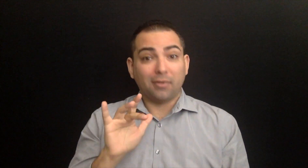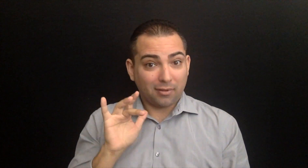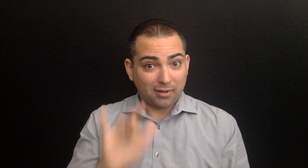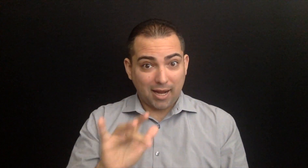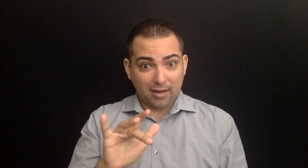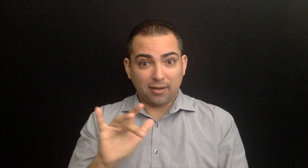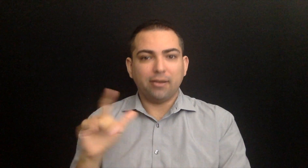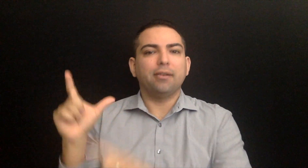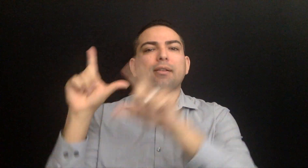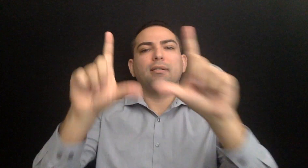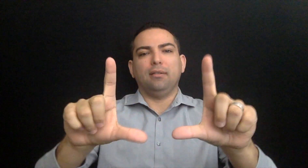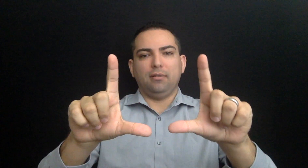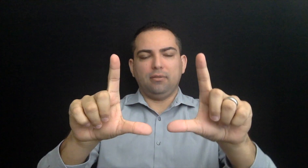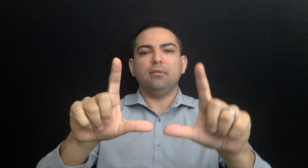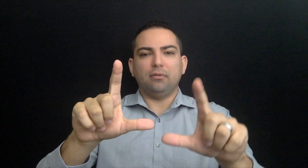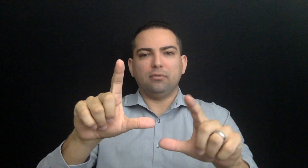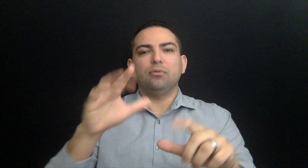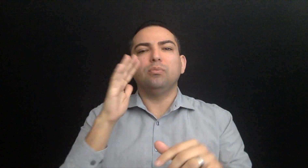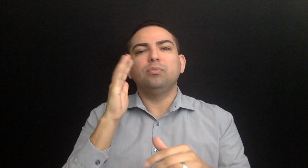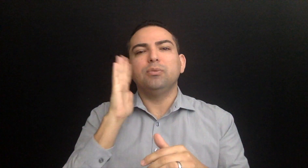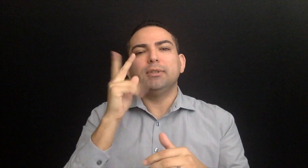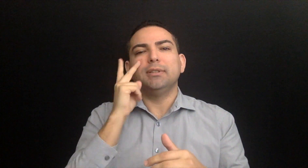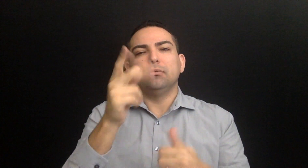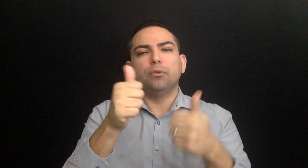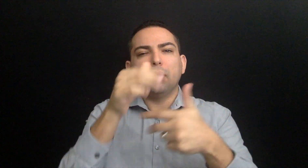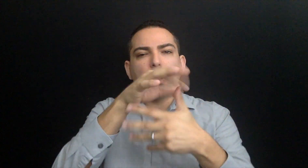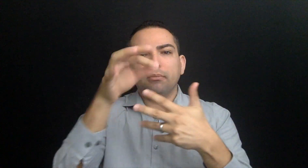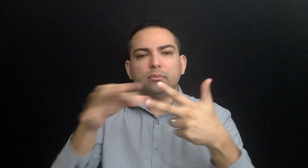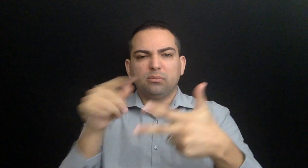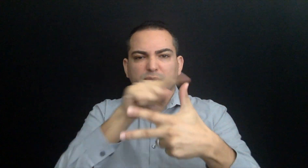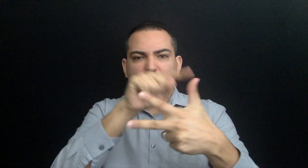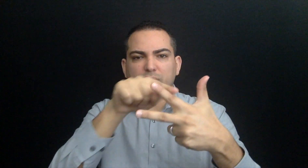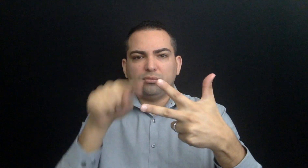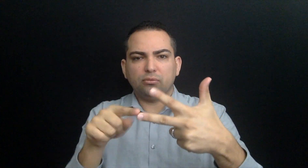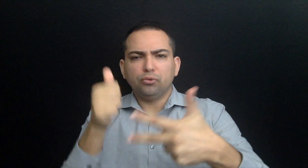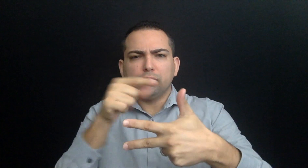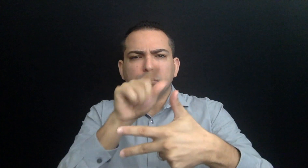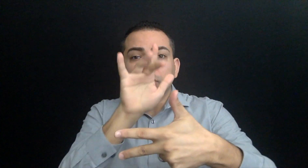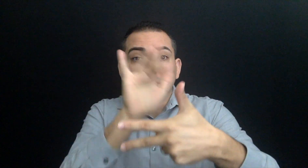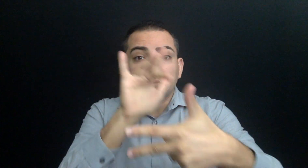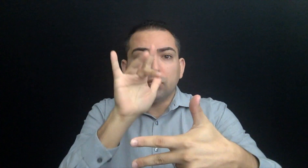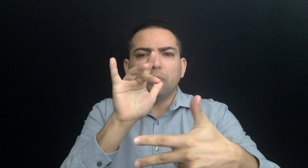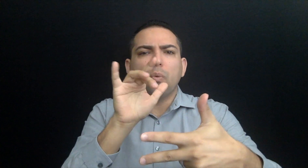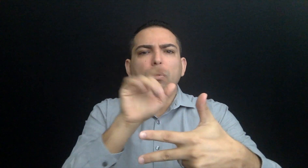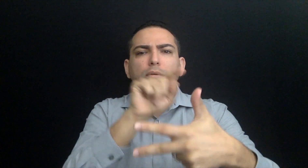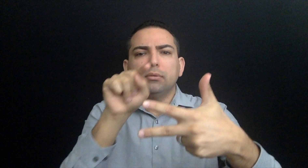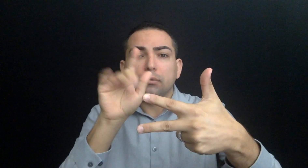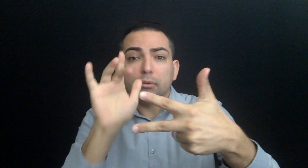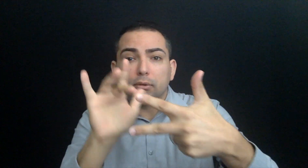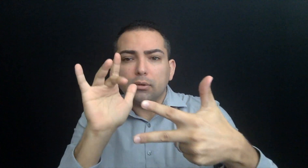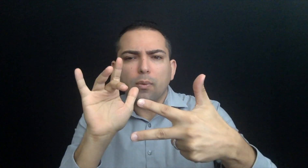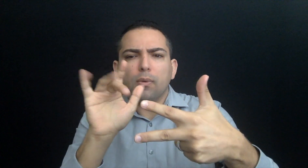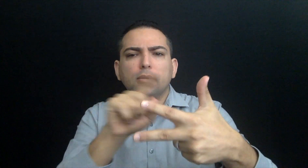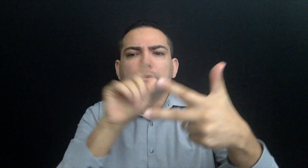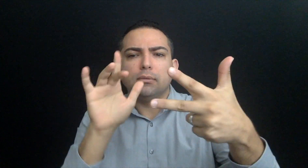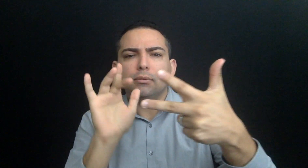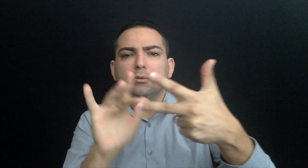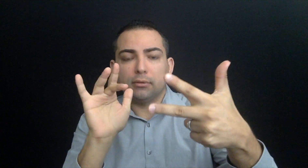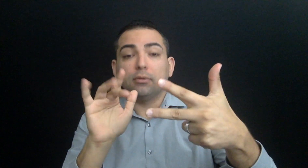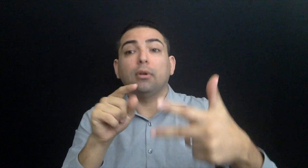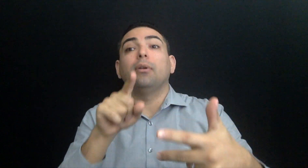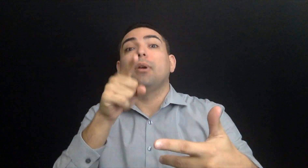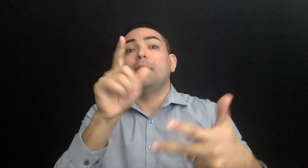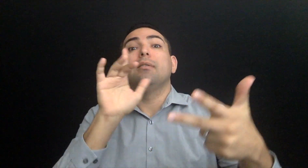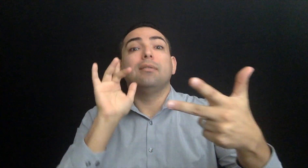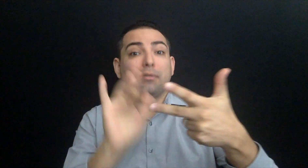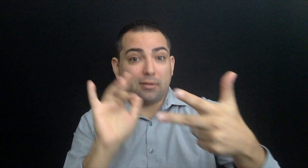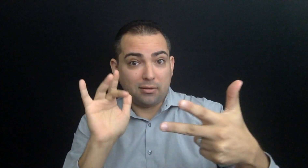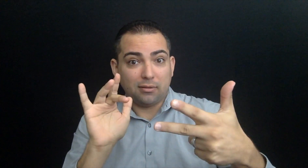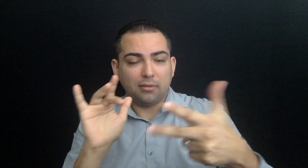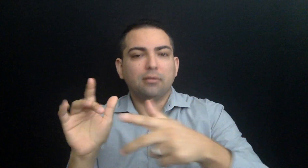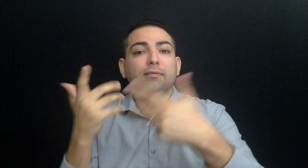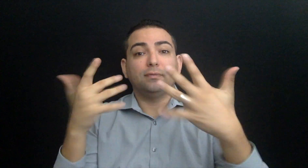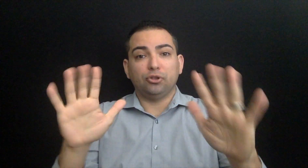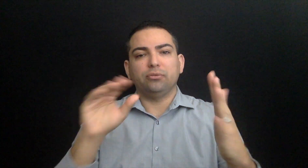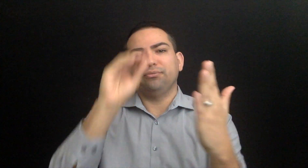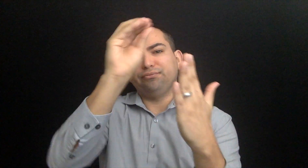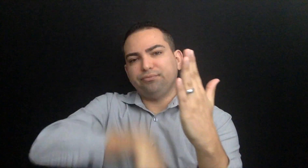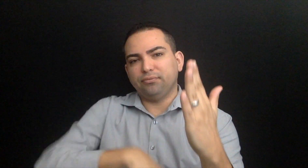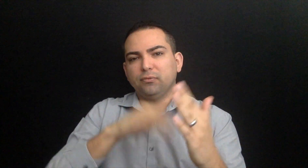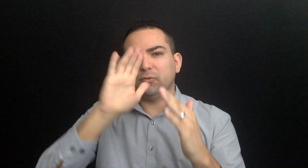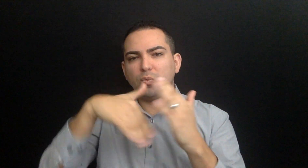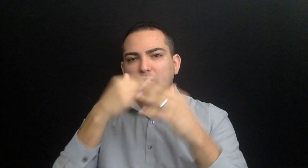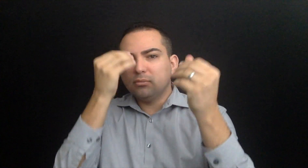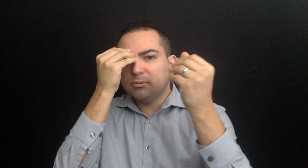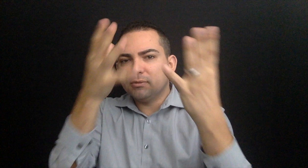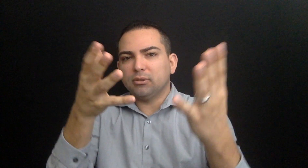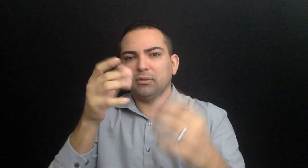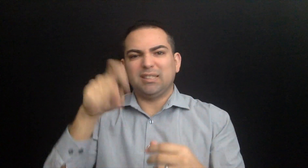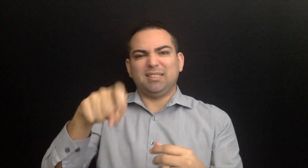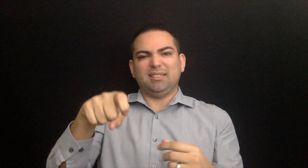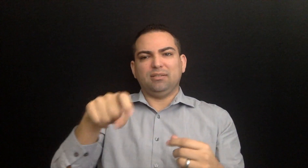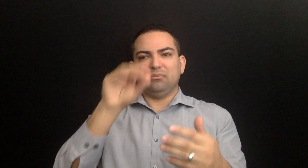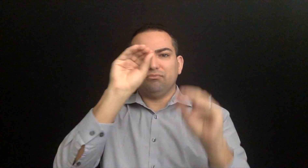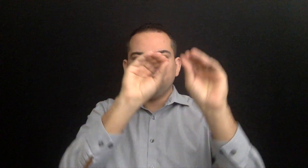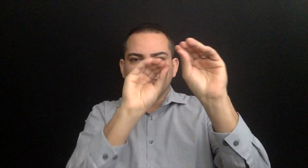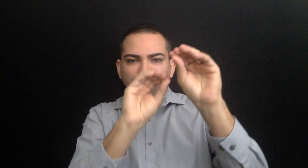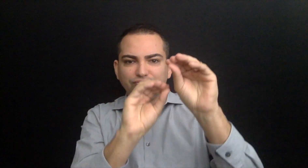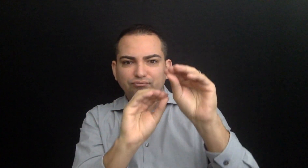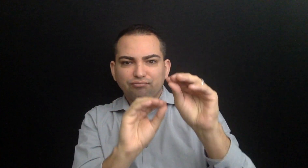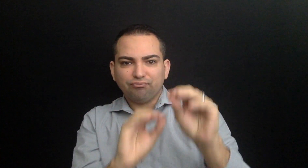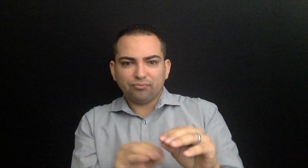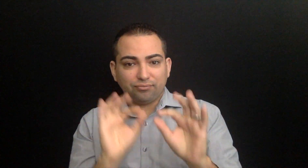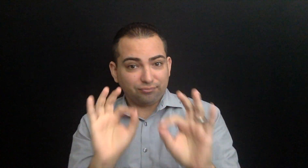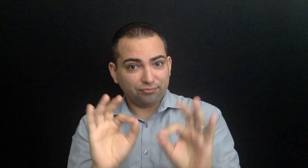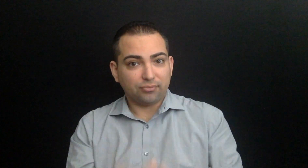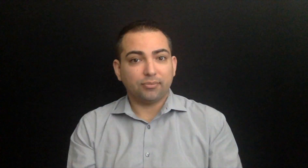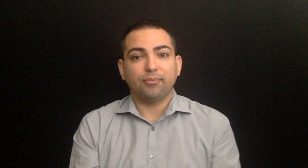On the new screen, please look for which three items you need to fill out, select that.